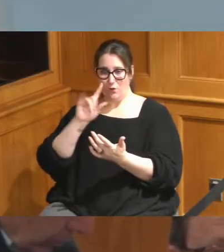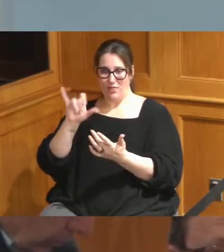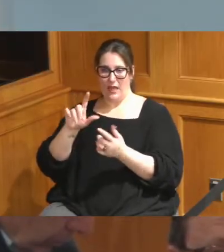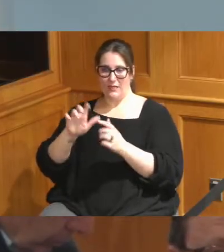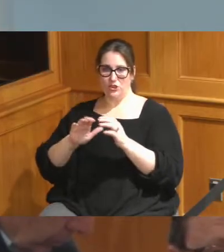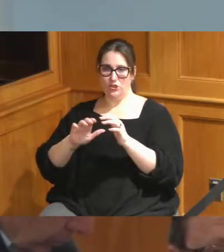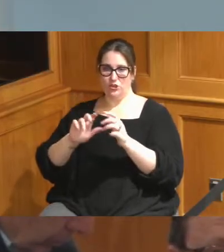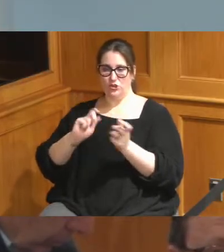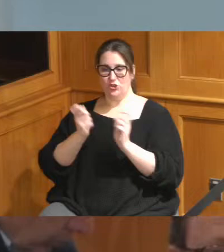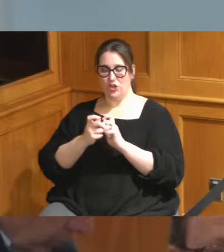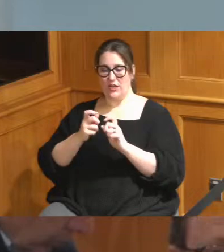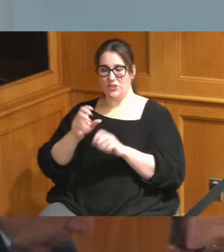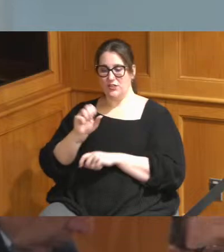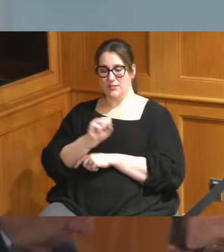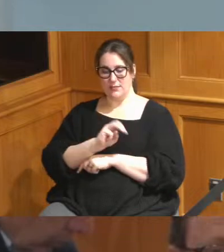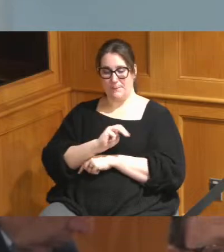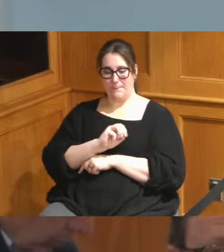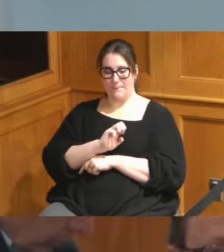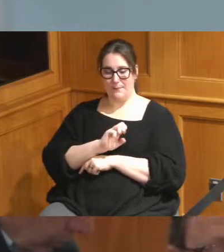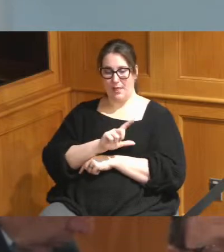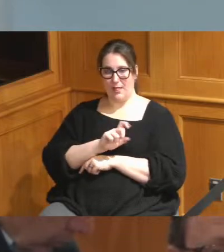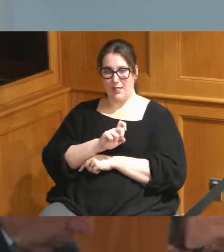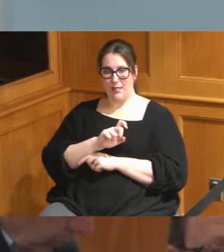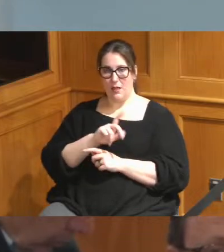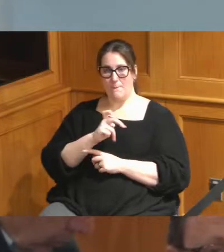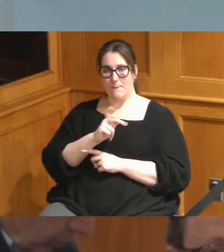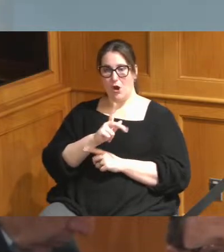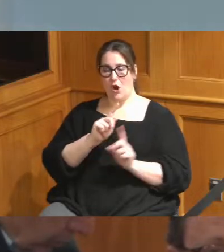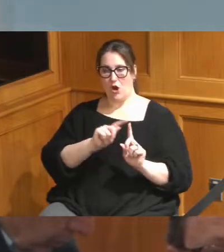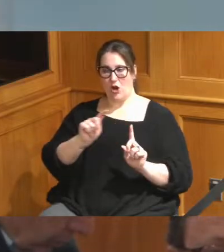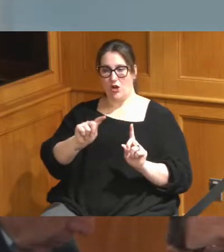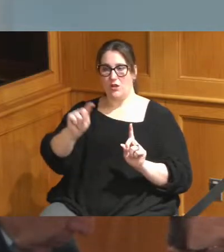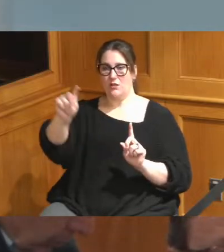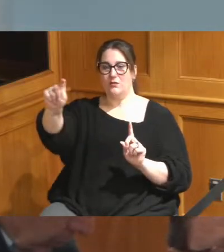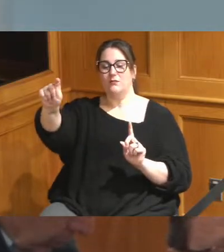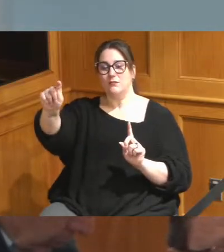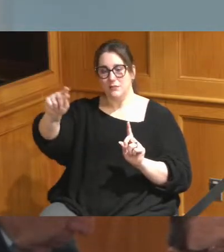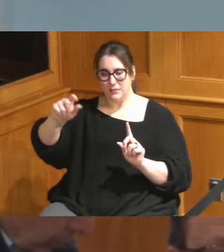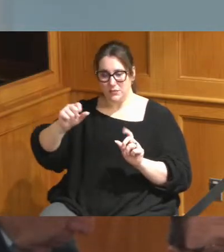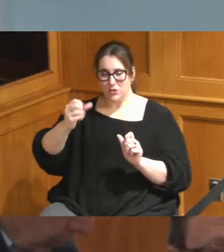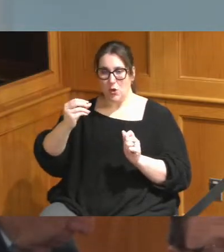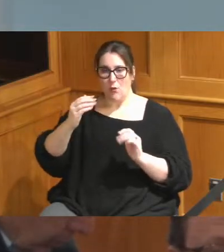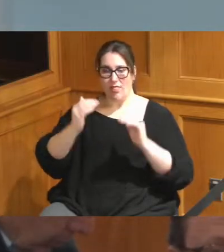as you go from Smile Park to the Freedom Way level and then into into downtown itself too. So we feel